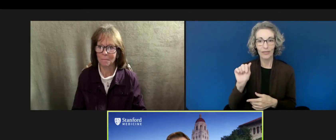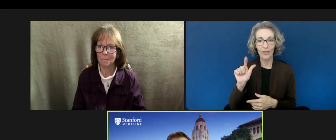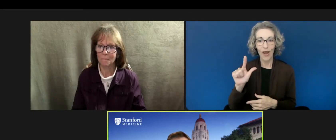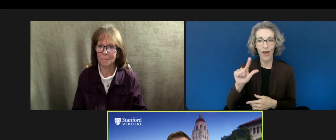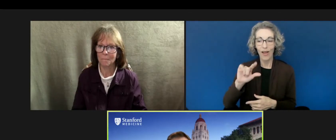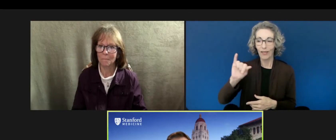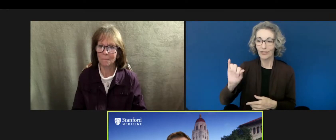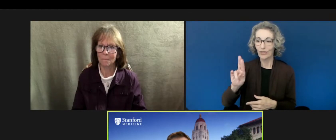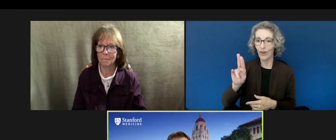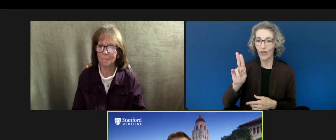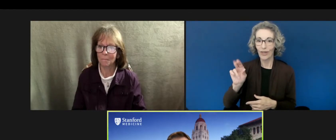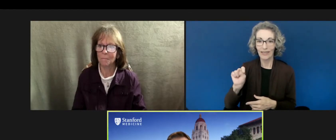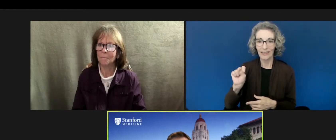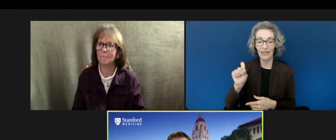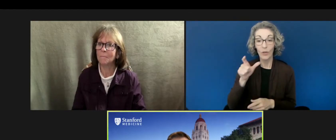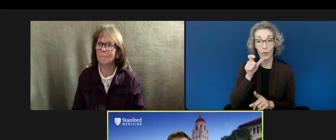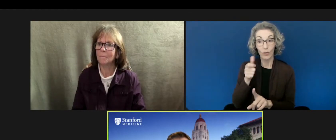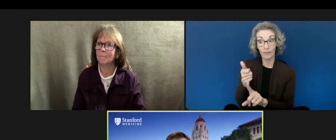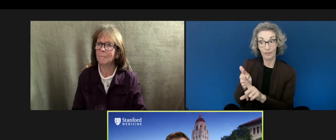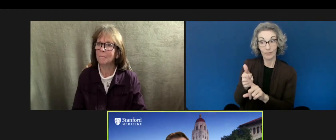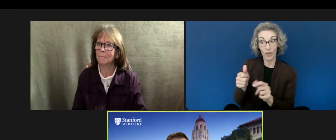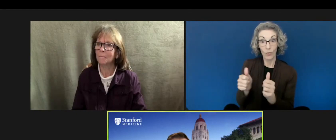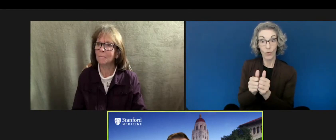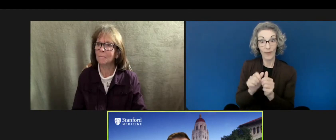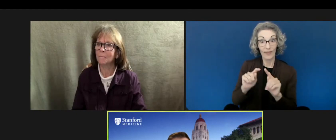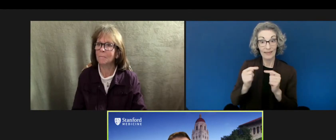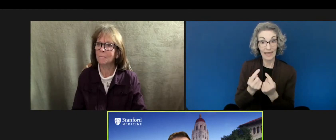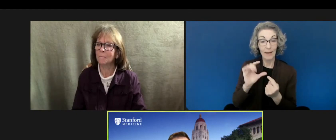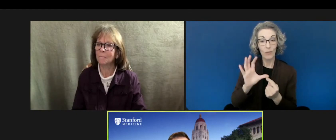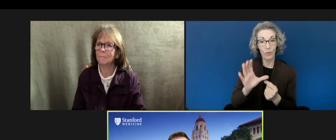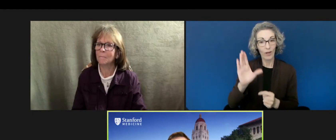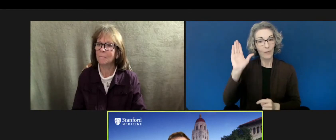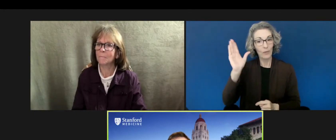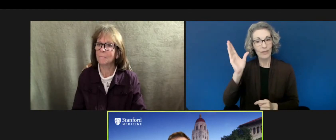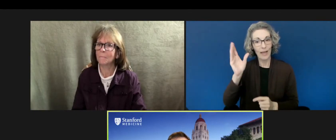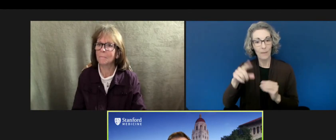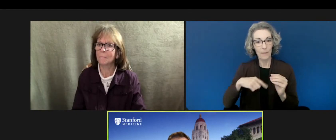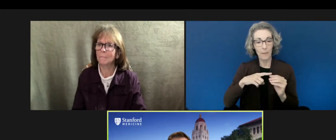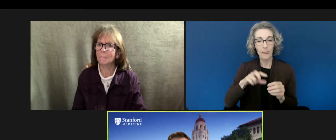Who together with her team will be presenting on research-based